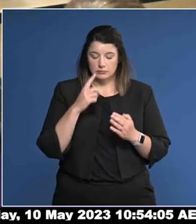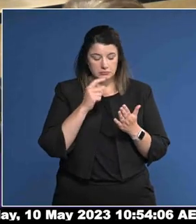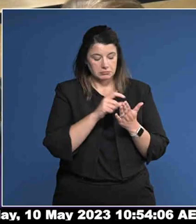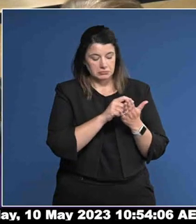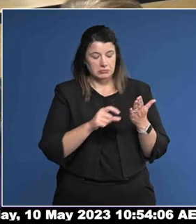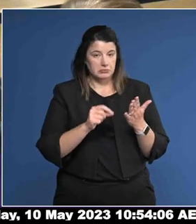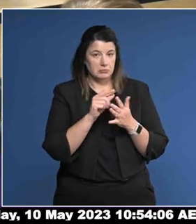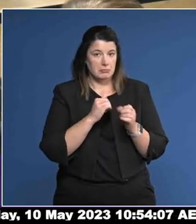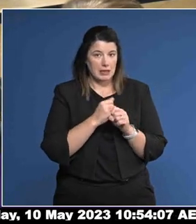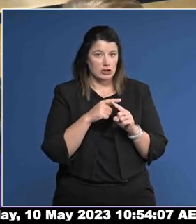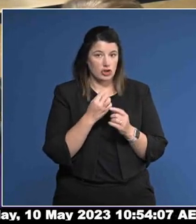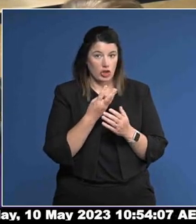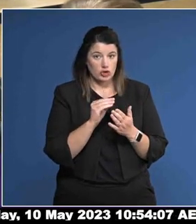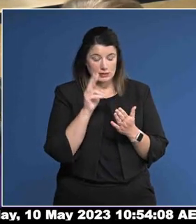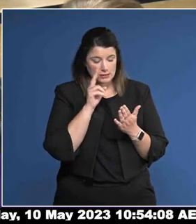MS STEVENSON: